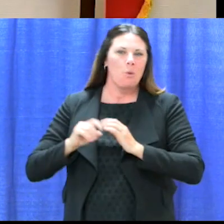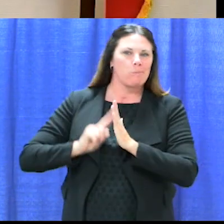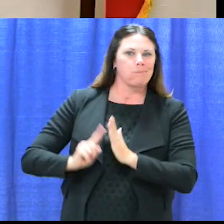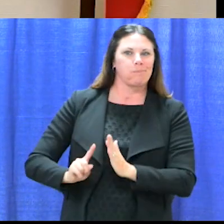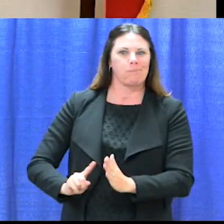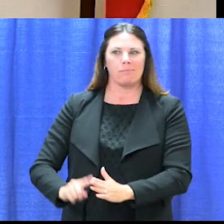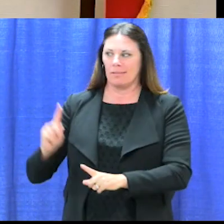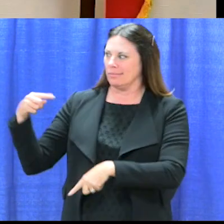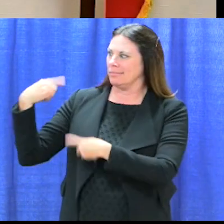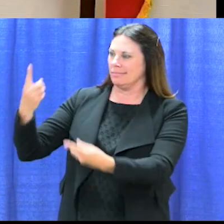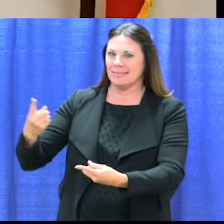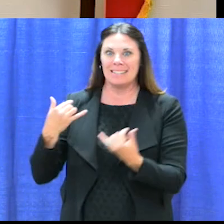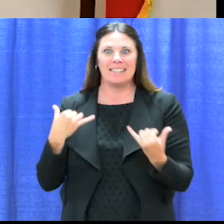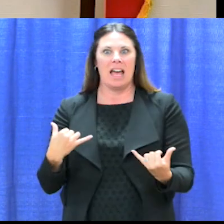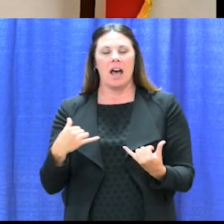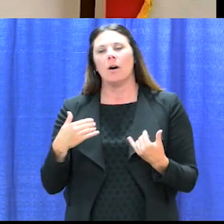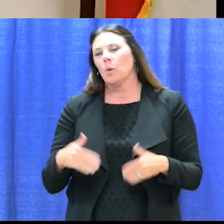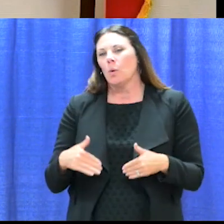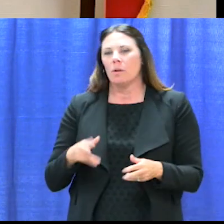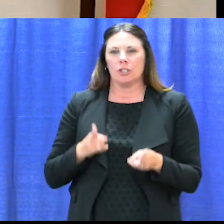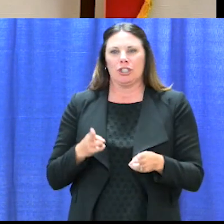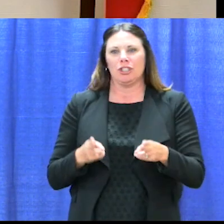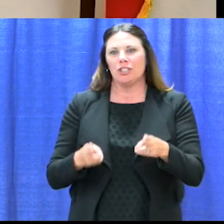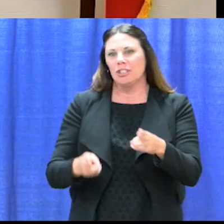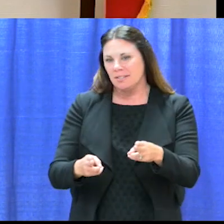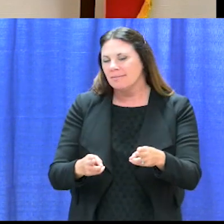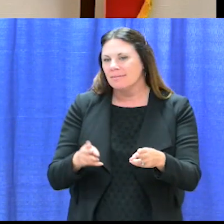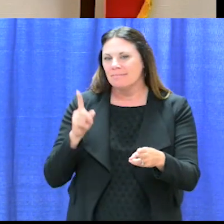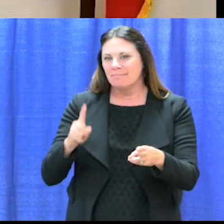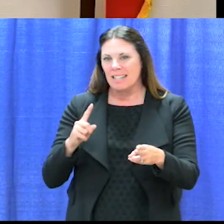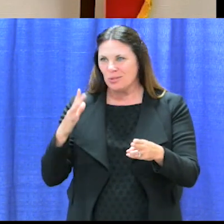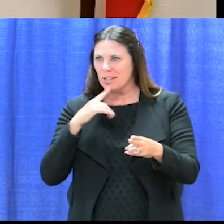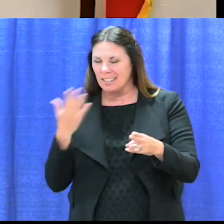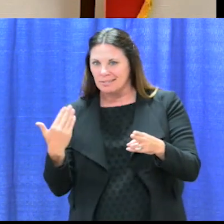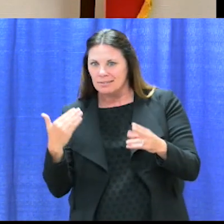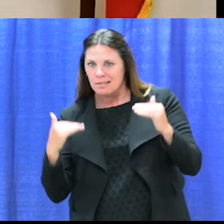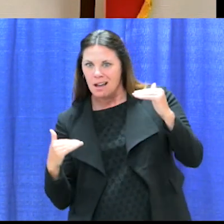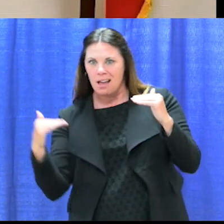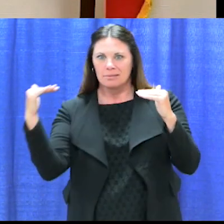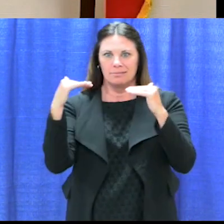We're saying now it's time to move with urgency to close the gap on some of those issues in the rural communities.